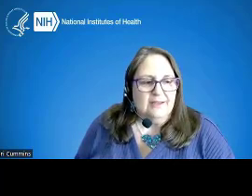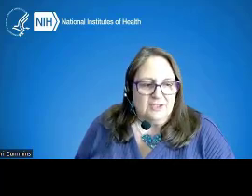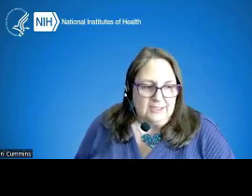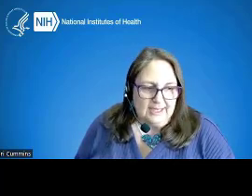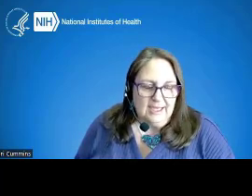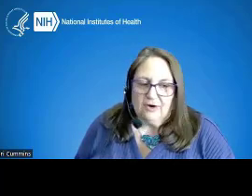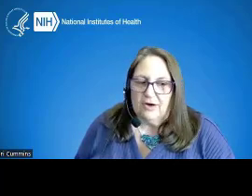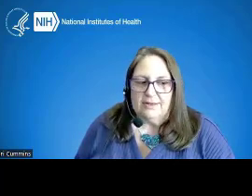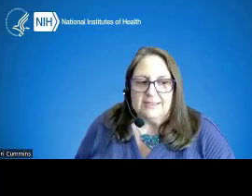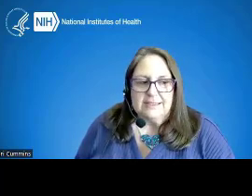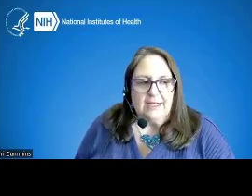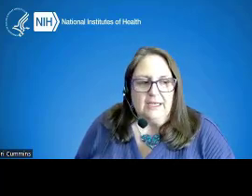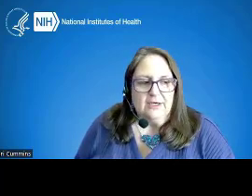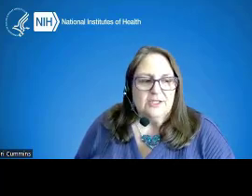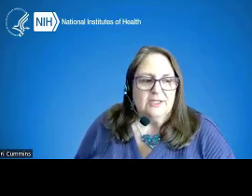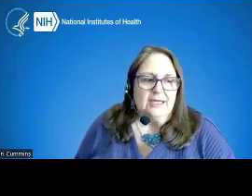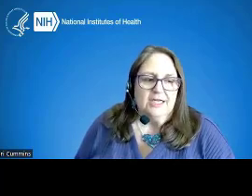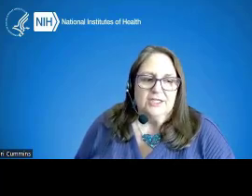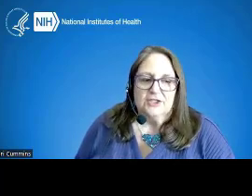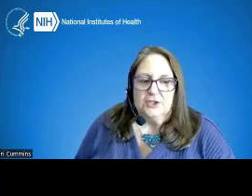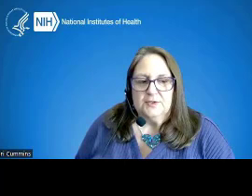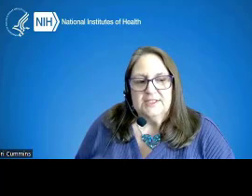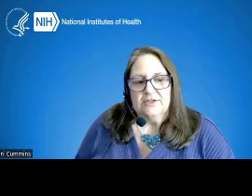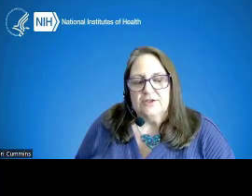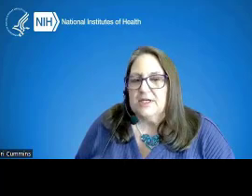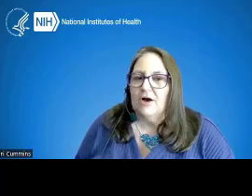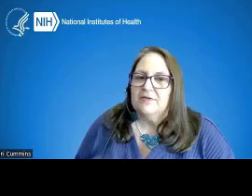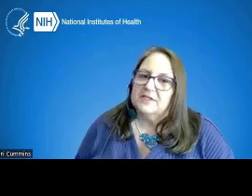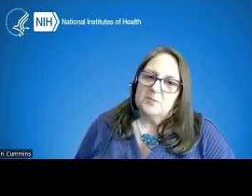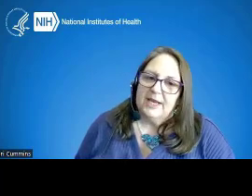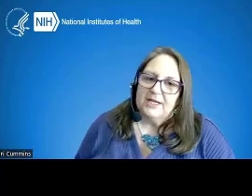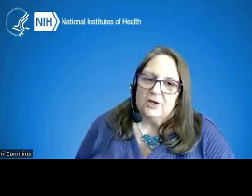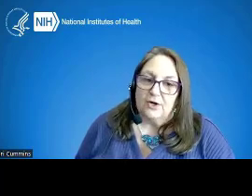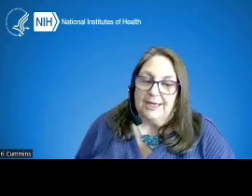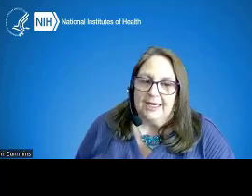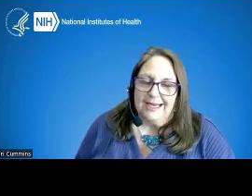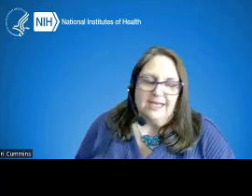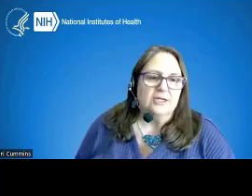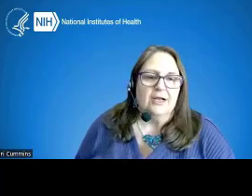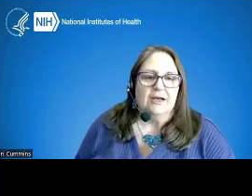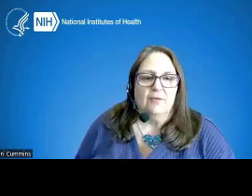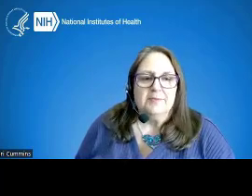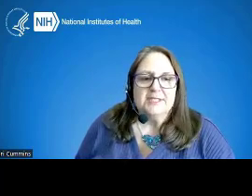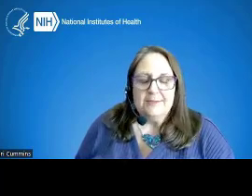there's a link here on the slide here to the NIH Institutes, Centers and Offices page on our NIH.gov website,